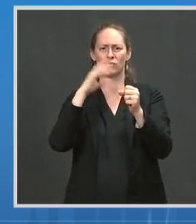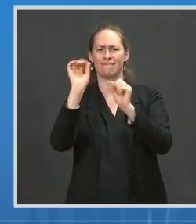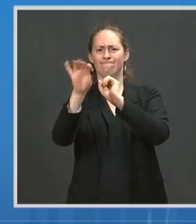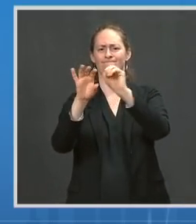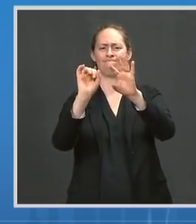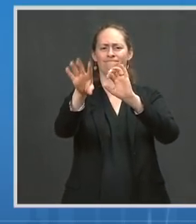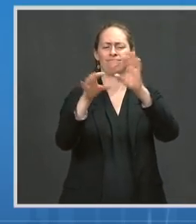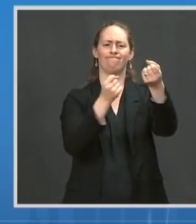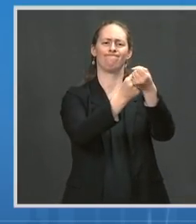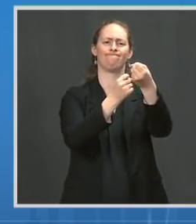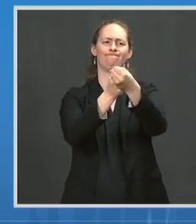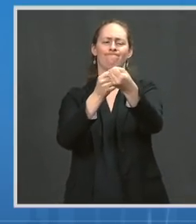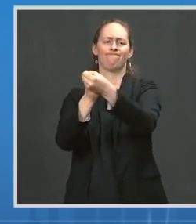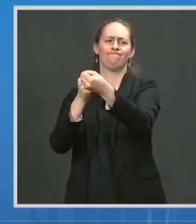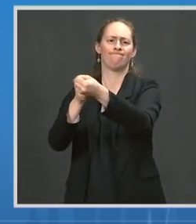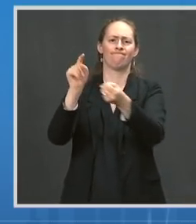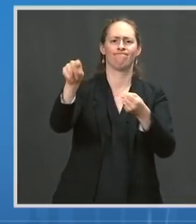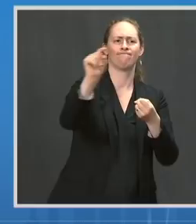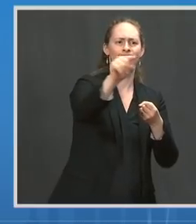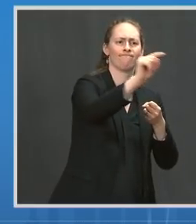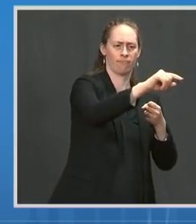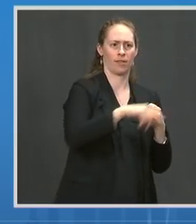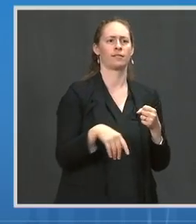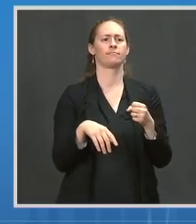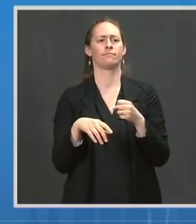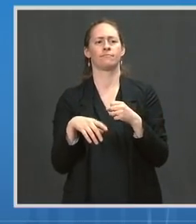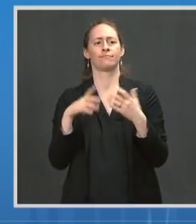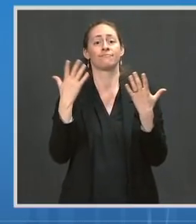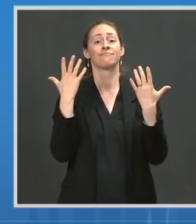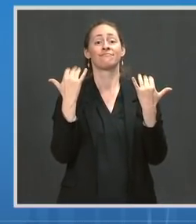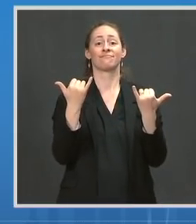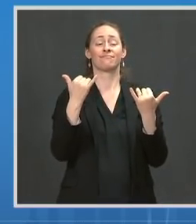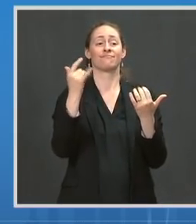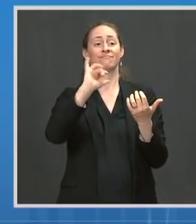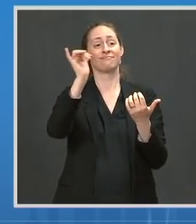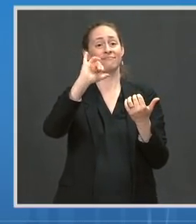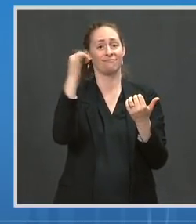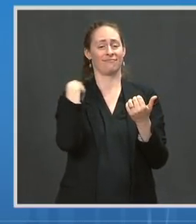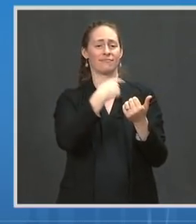Additional sequencing efforts will be a vital tool in our battle against COVID-19.